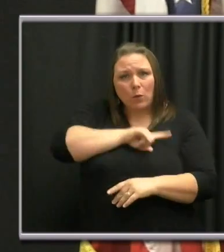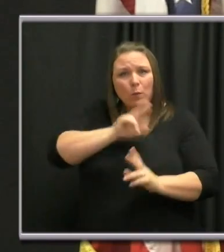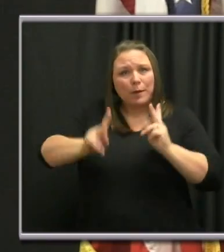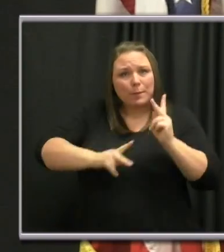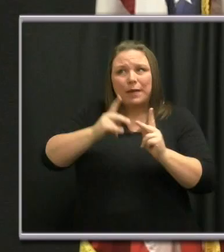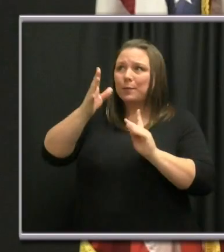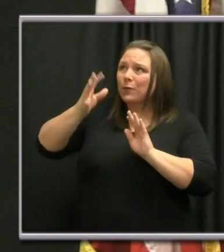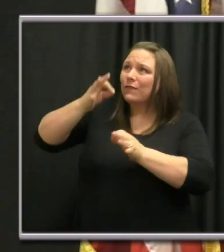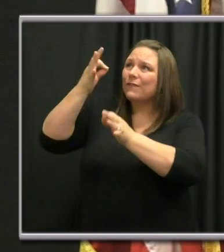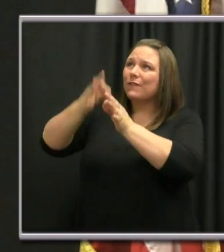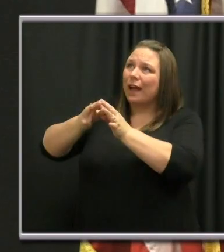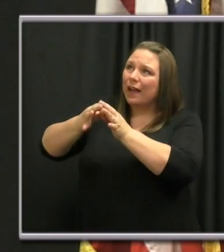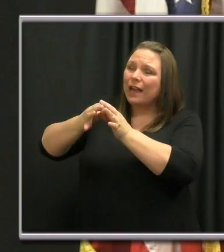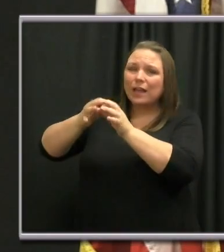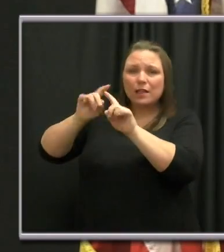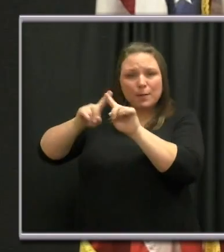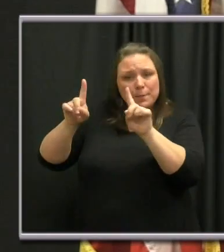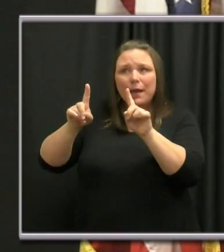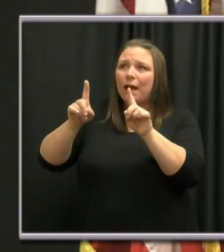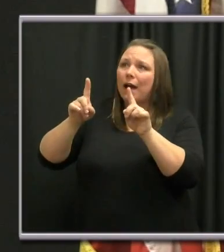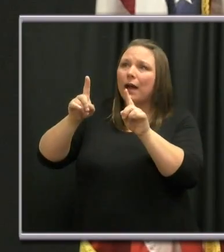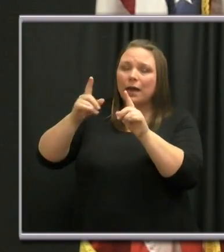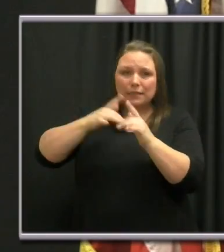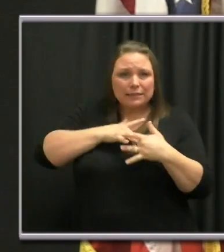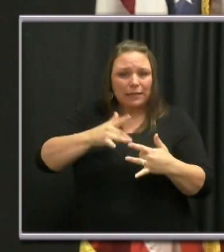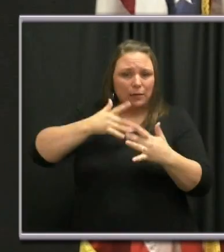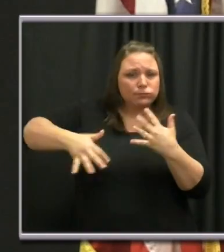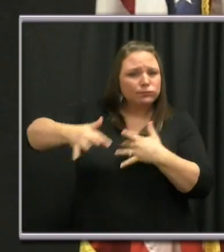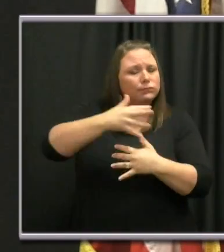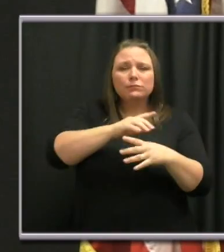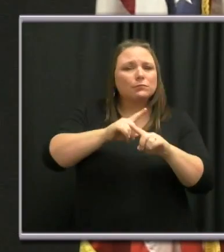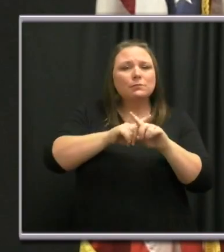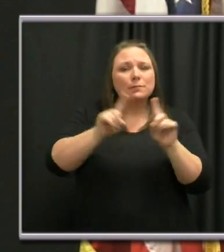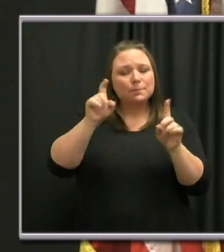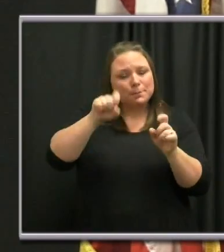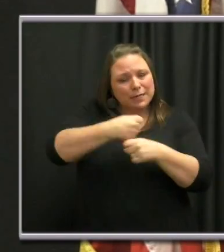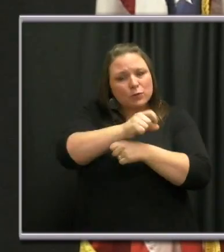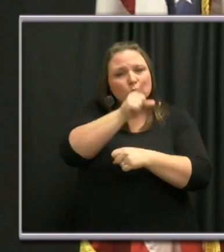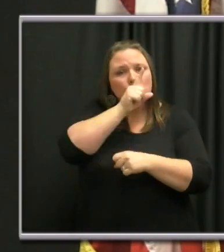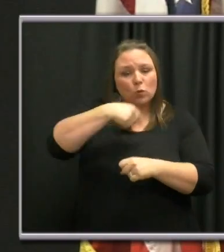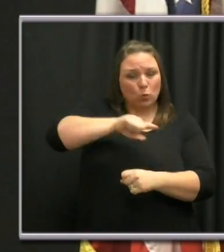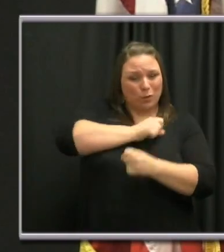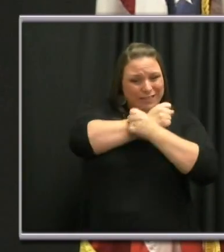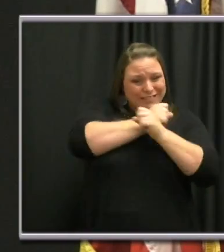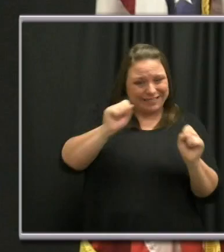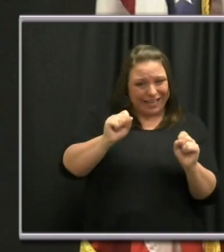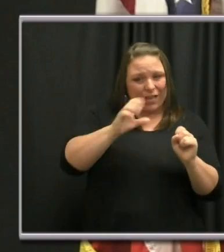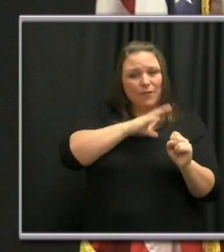US PEOPLE OF FAITH TO PRACTICE